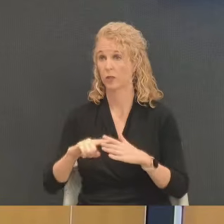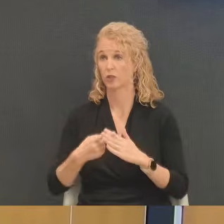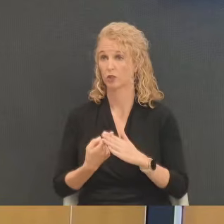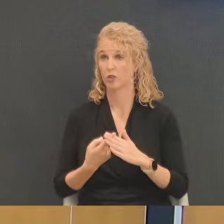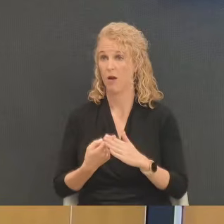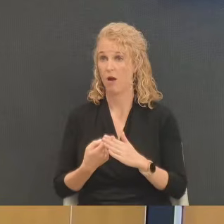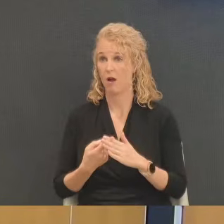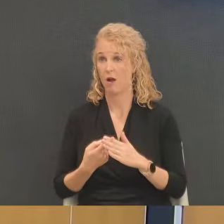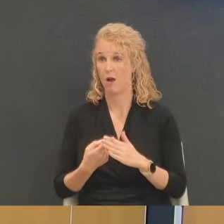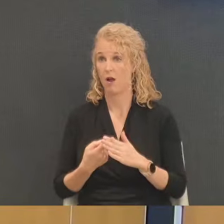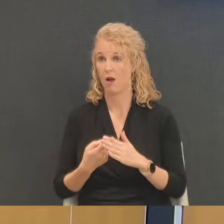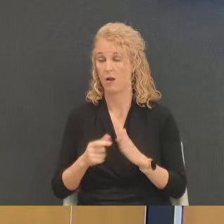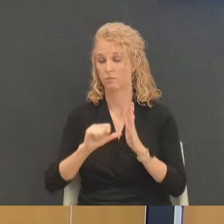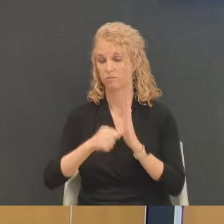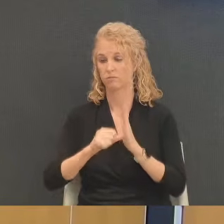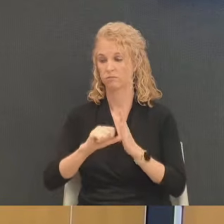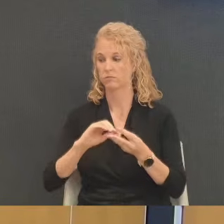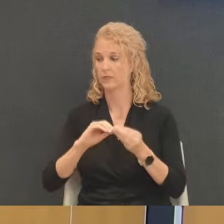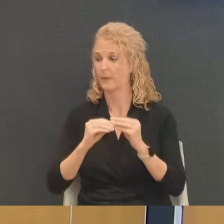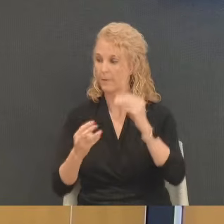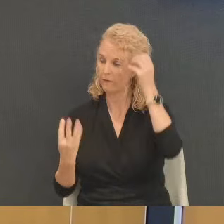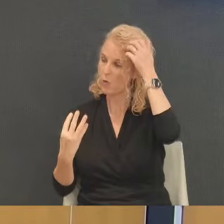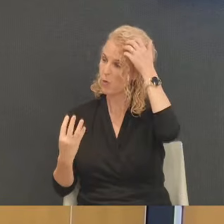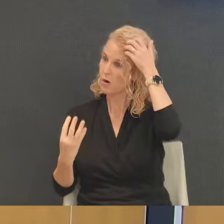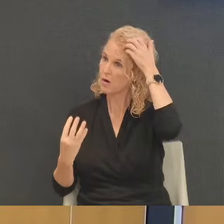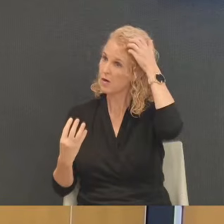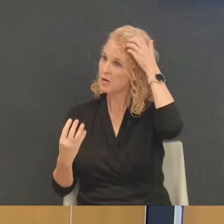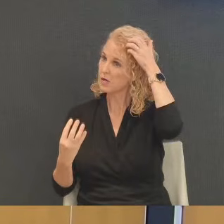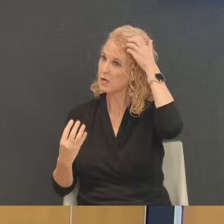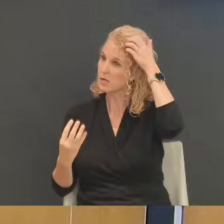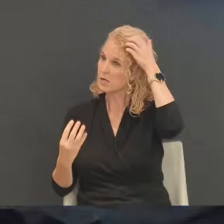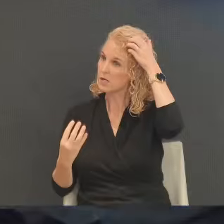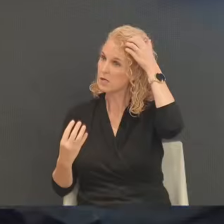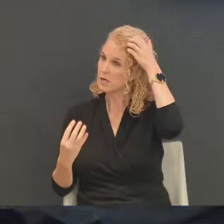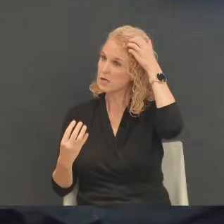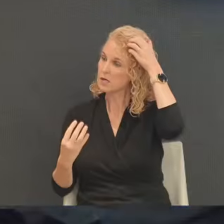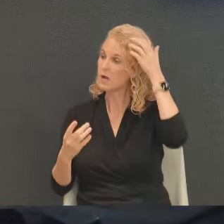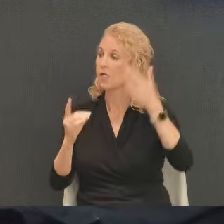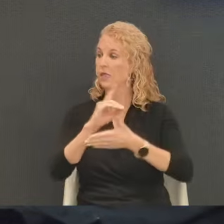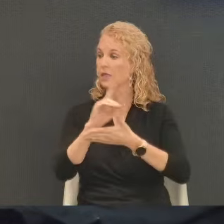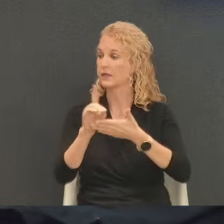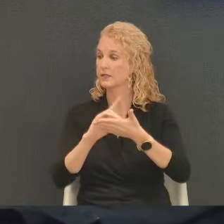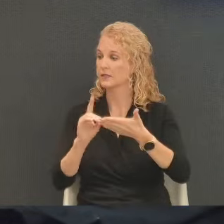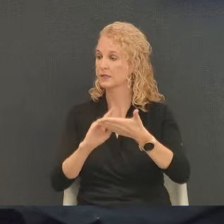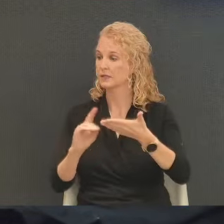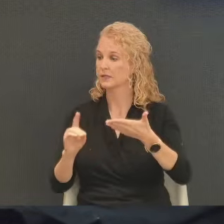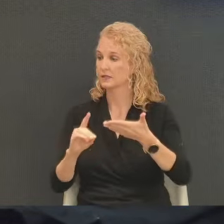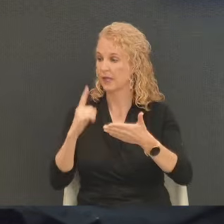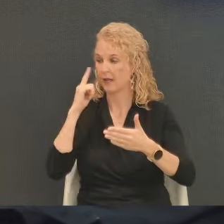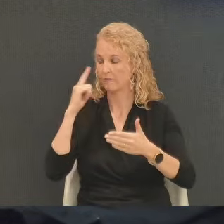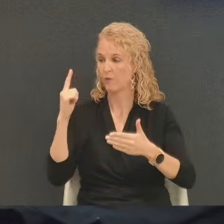or rather highlight item number four, which is the design for facility condition assessment at Great